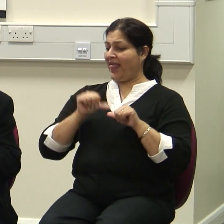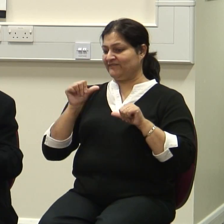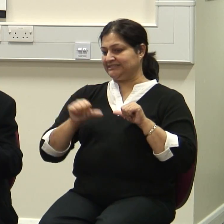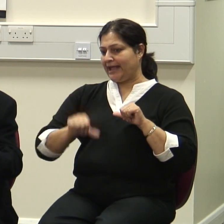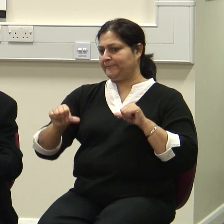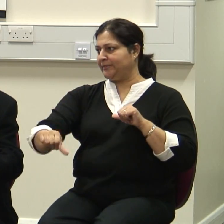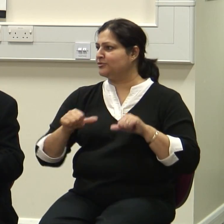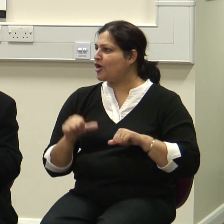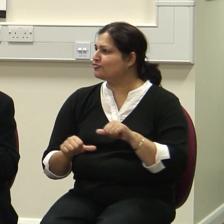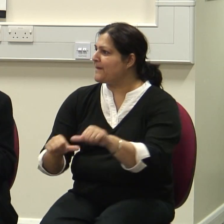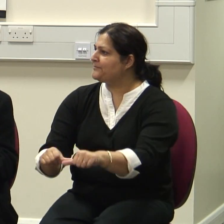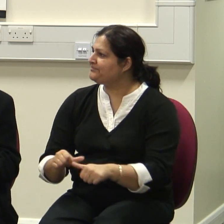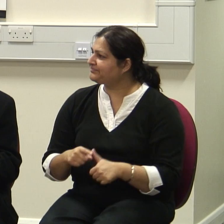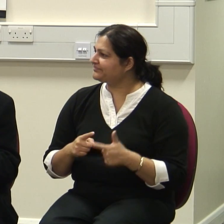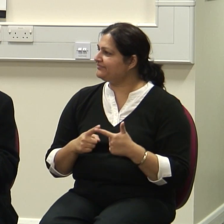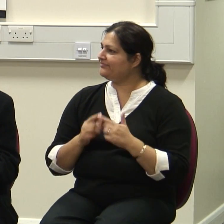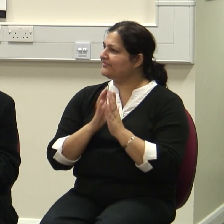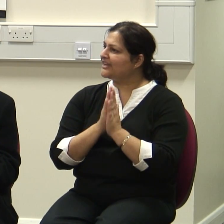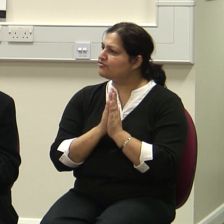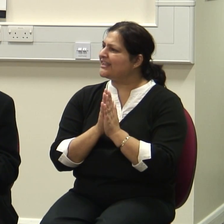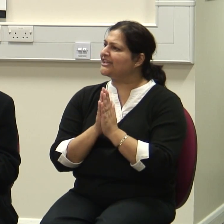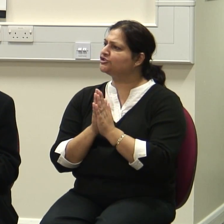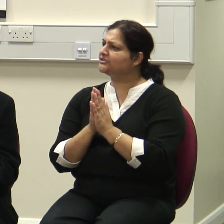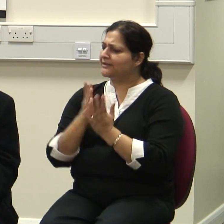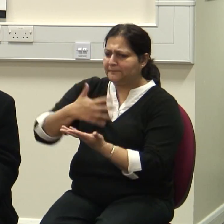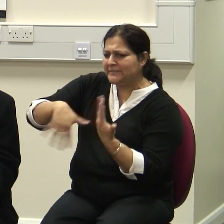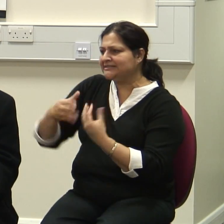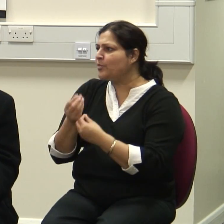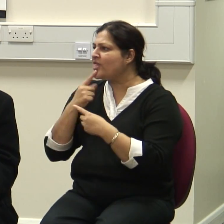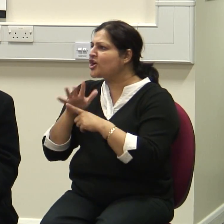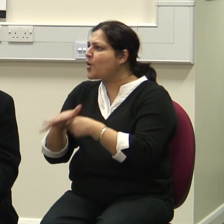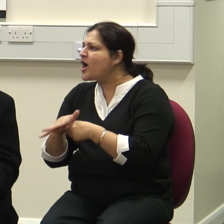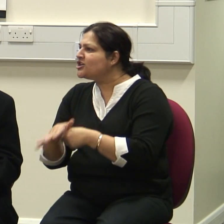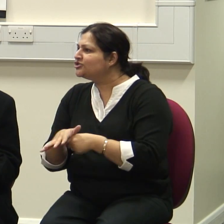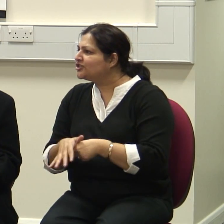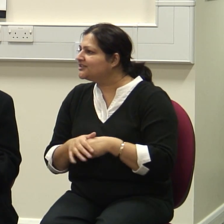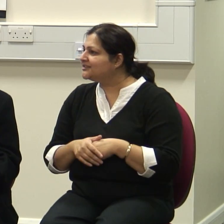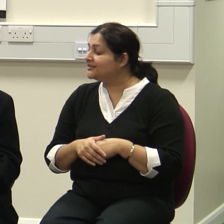coercion, everything all mixed up, because the 12 step programme is essentially a religious